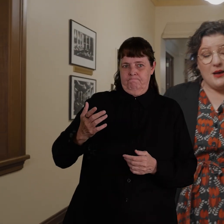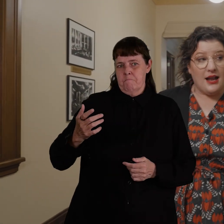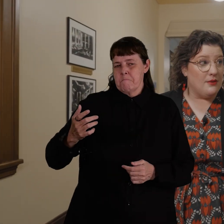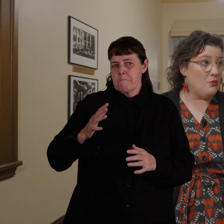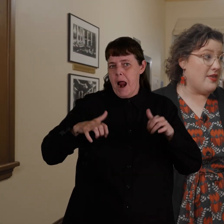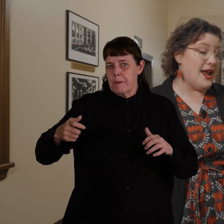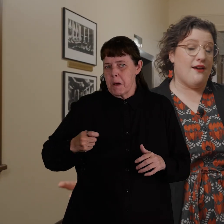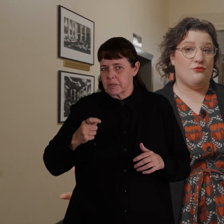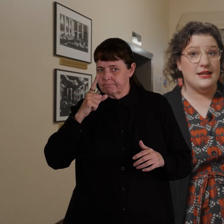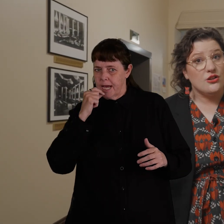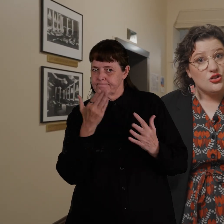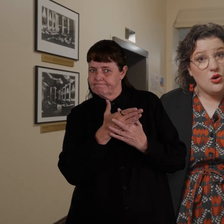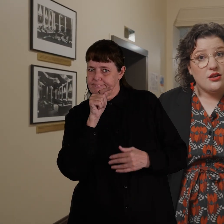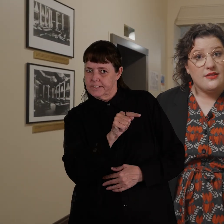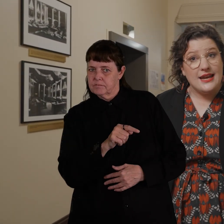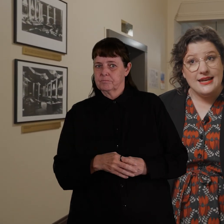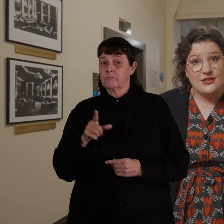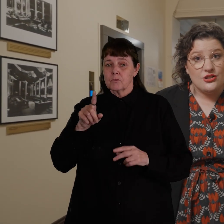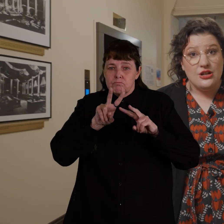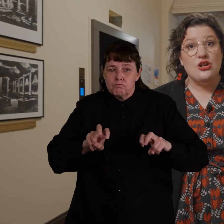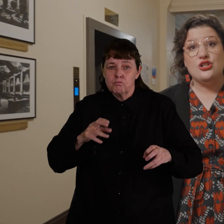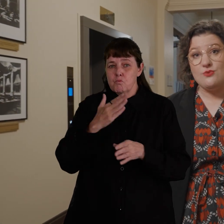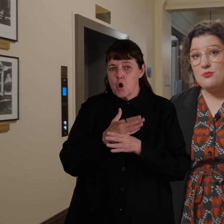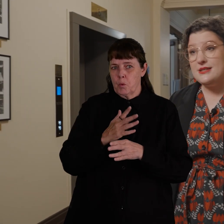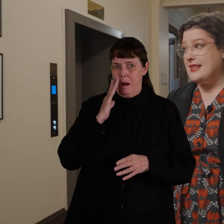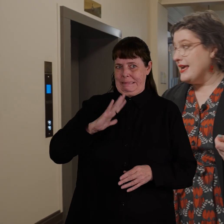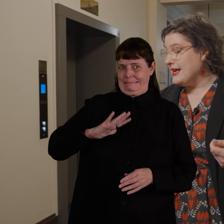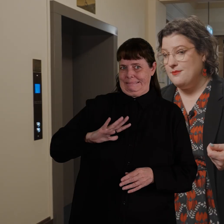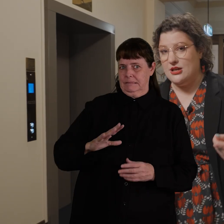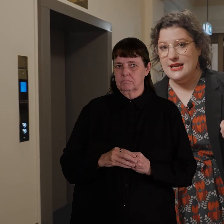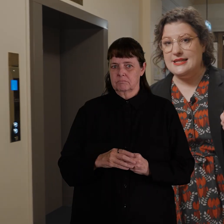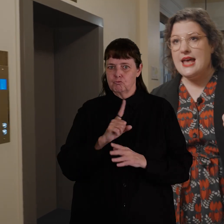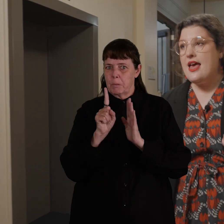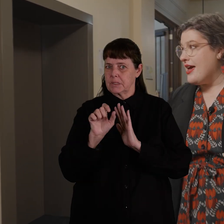of Parliament when they have research work that they need to do to represent their communities.